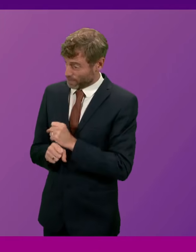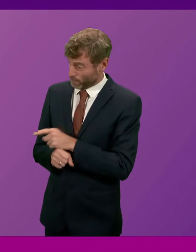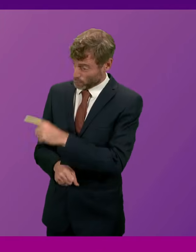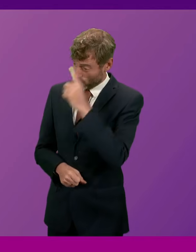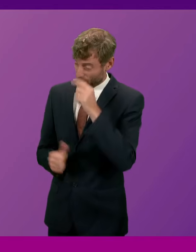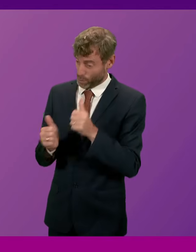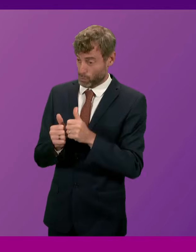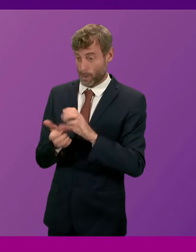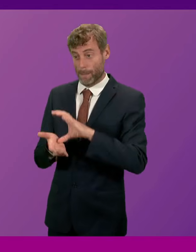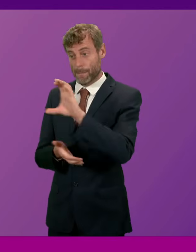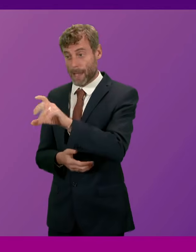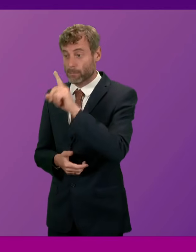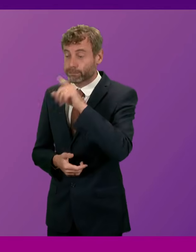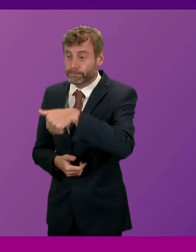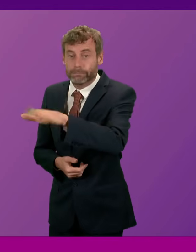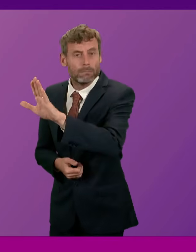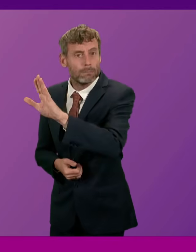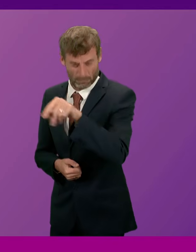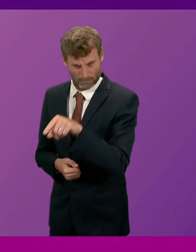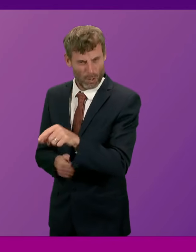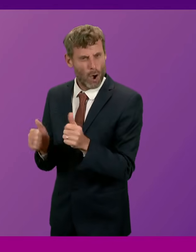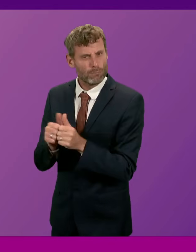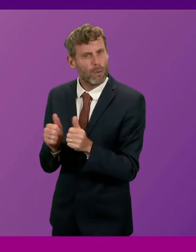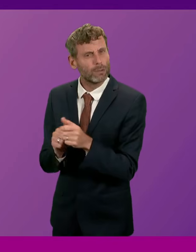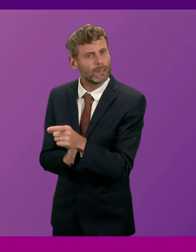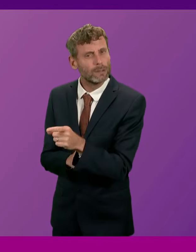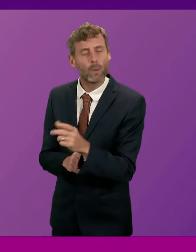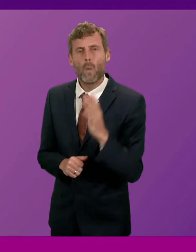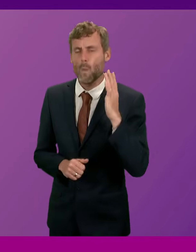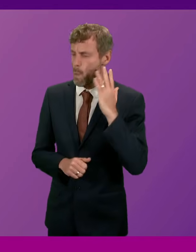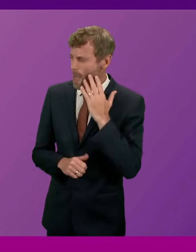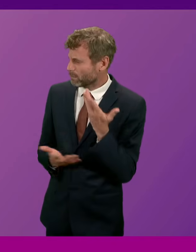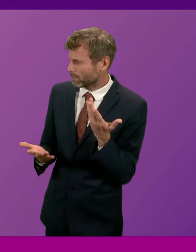are appropriate? When will we see an end to the secrecy around such deals?